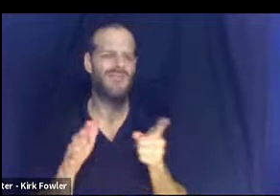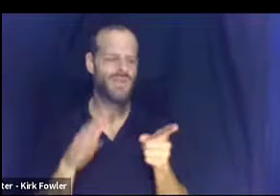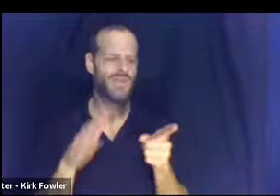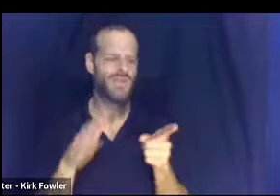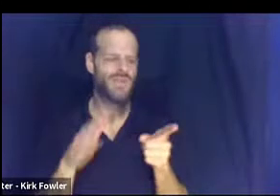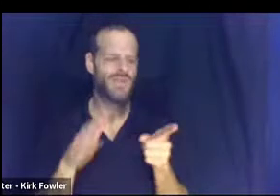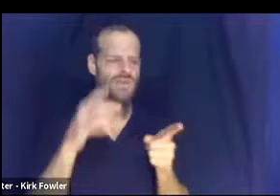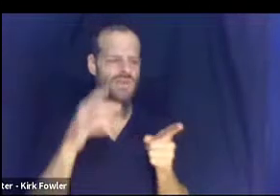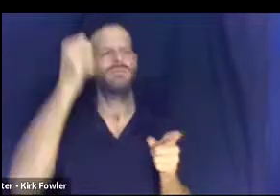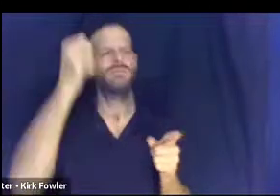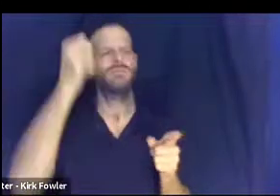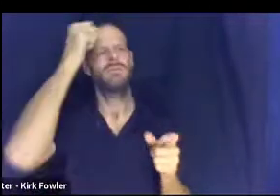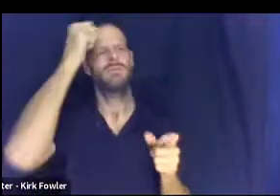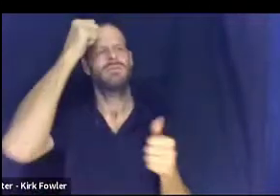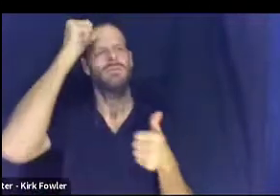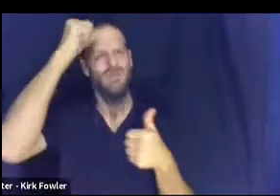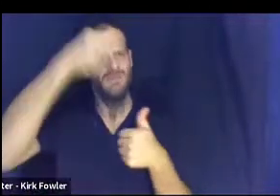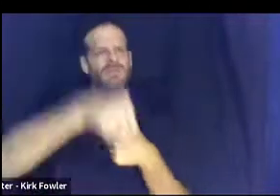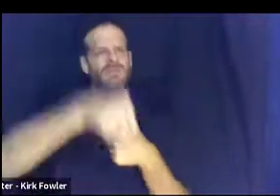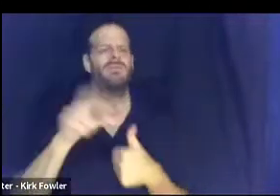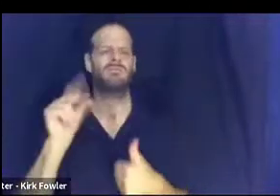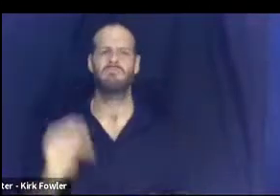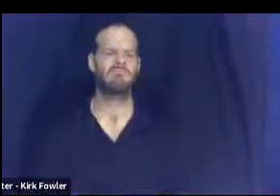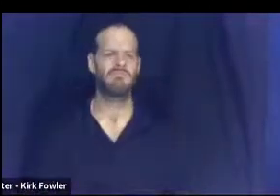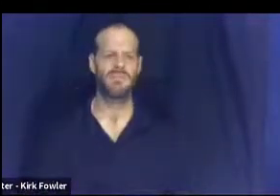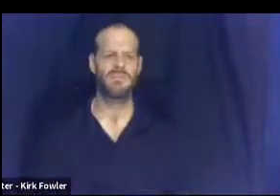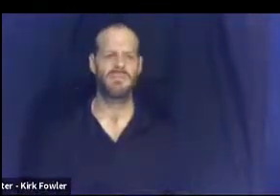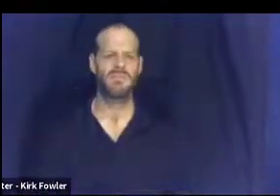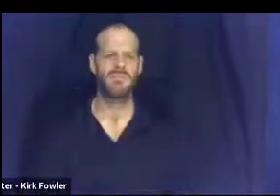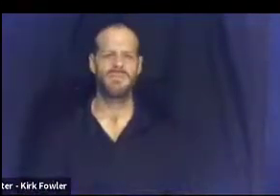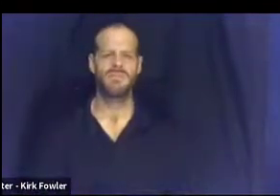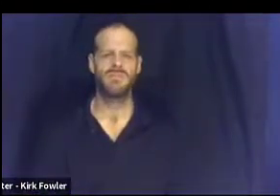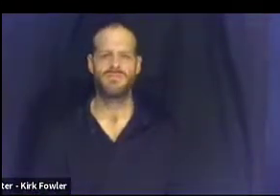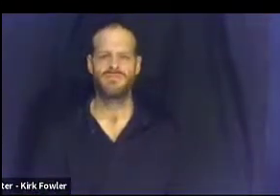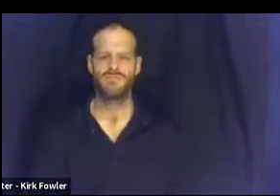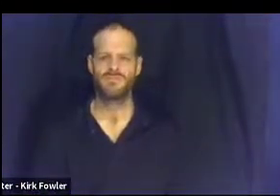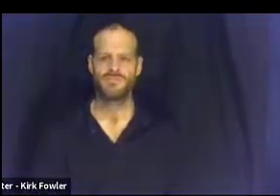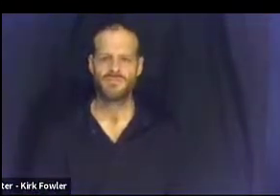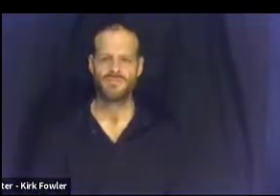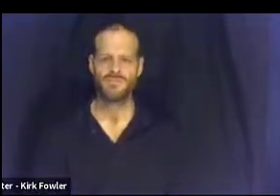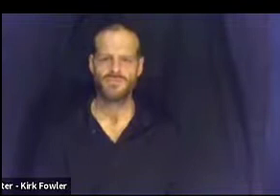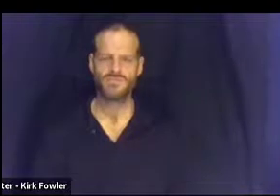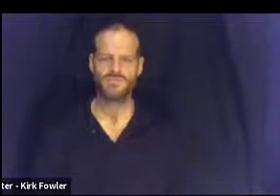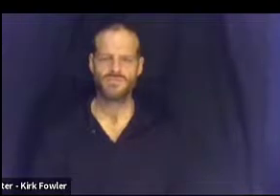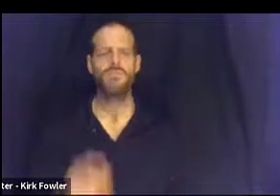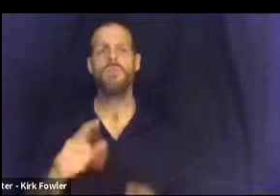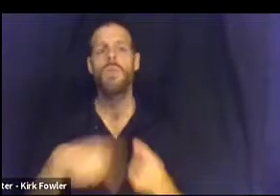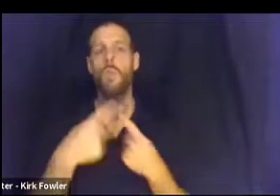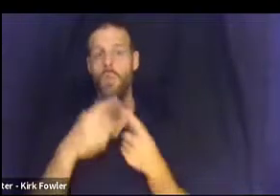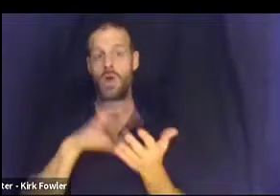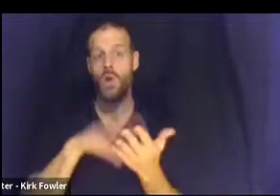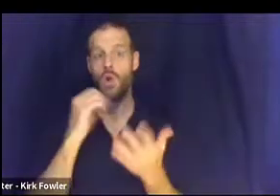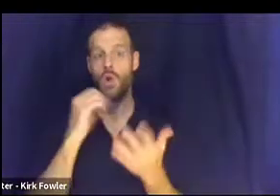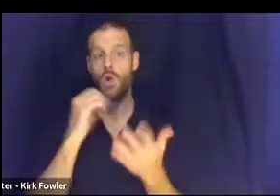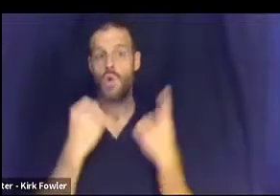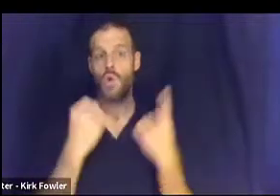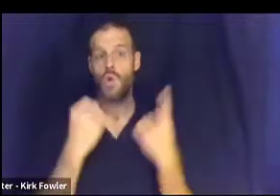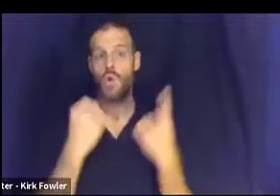And once they learn an individual symbol, you'll see that they start to pick up the other ones pretty quickly too.